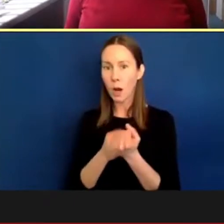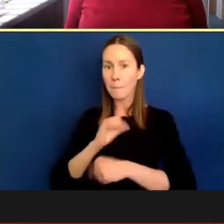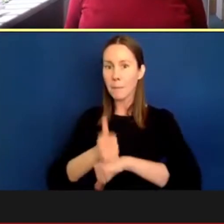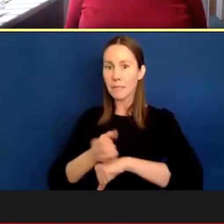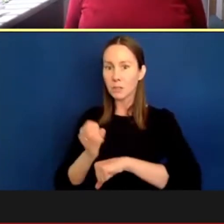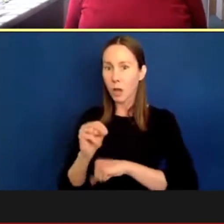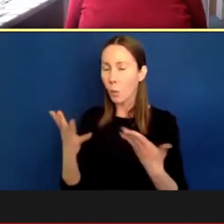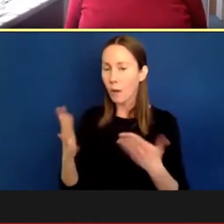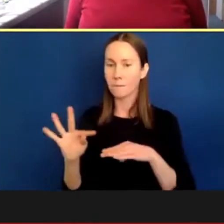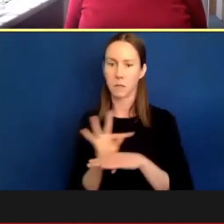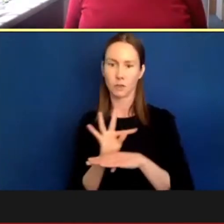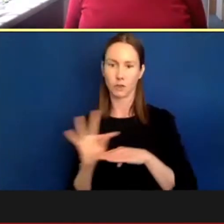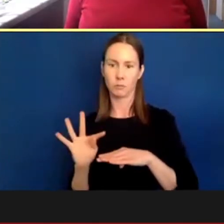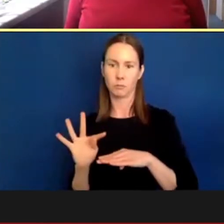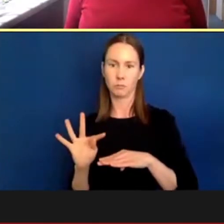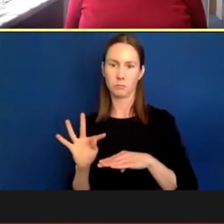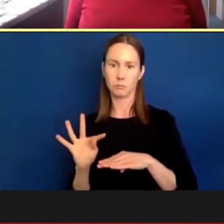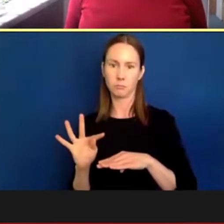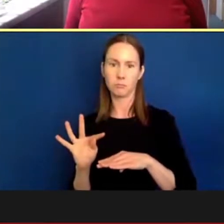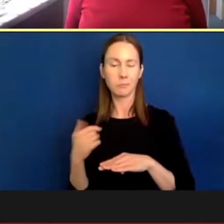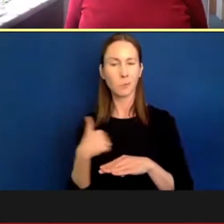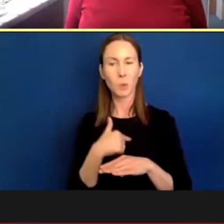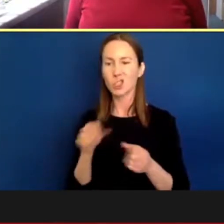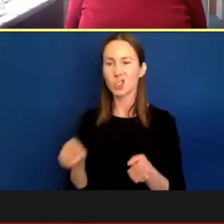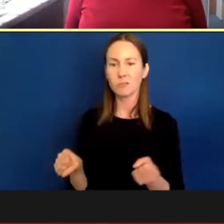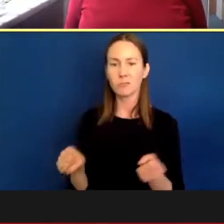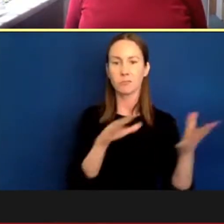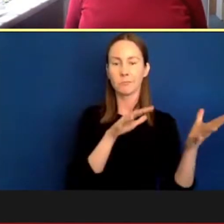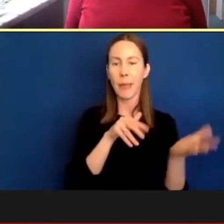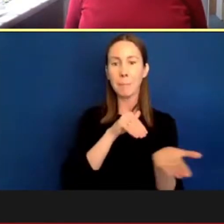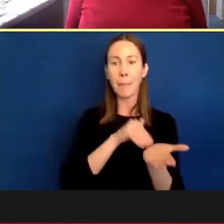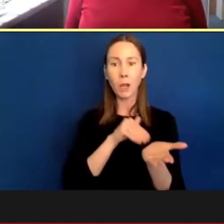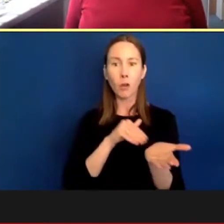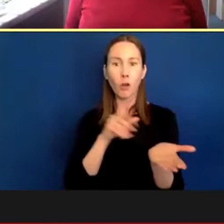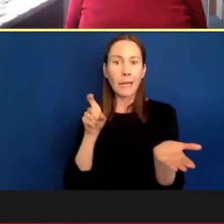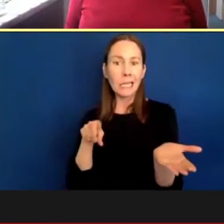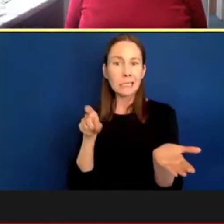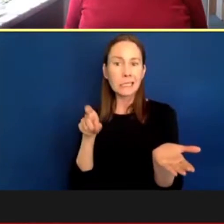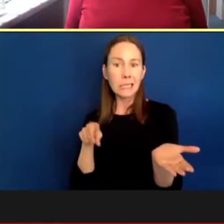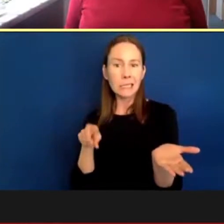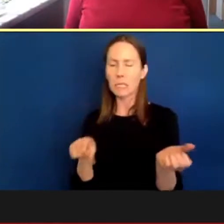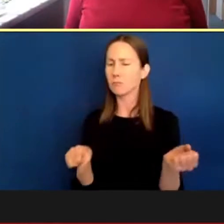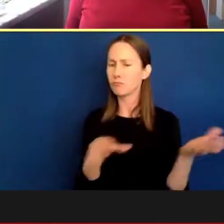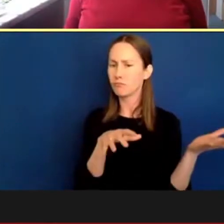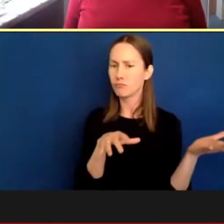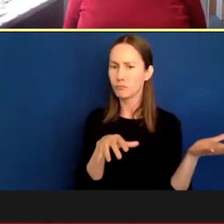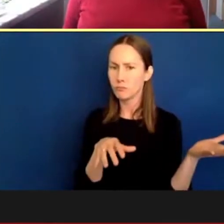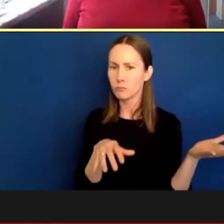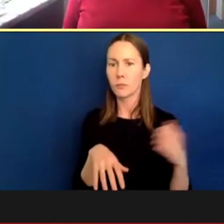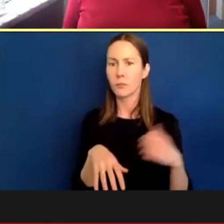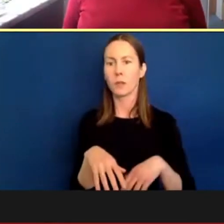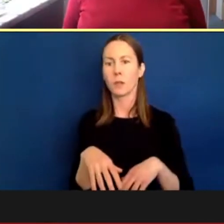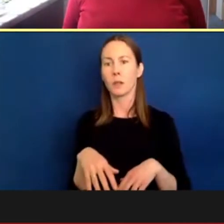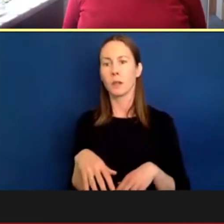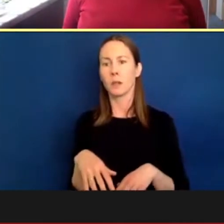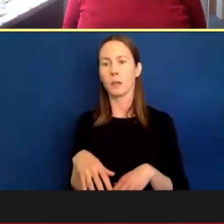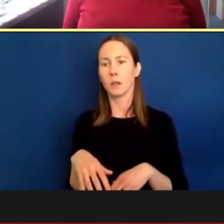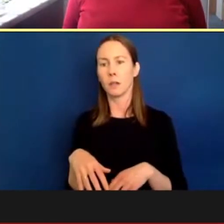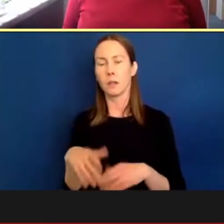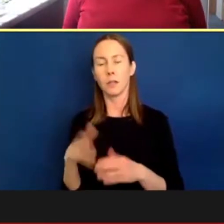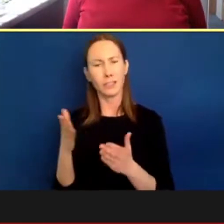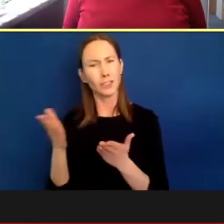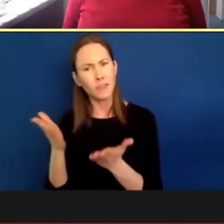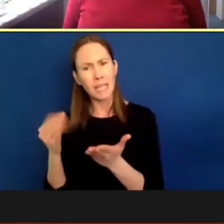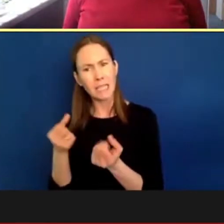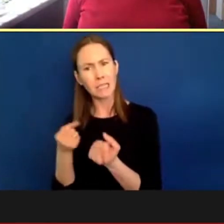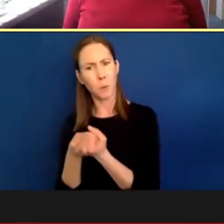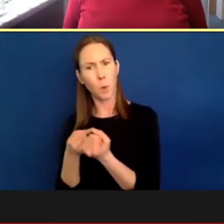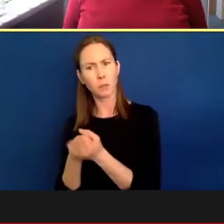and that we should get rid of medical necessity as opposed to services and supports to maximize